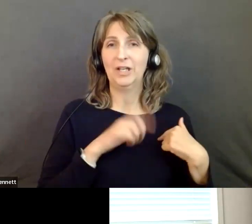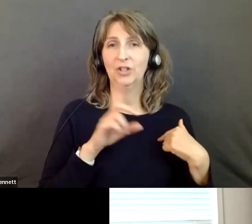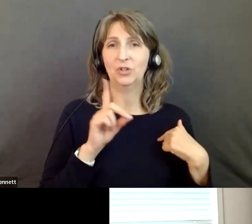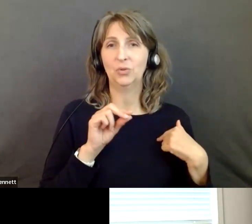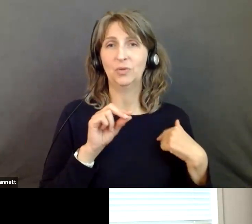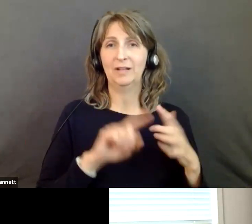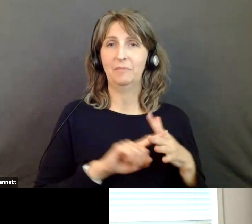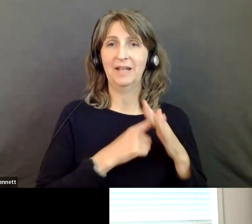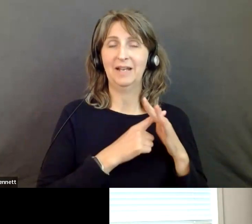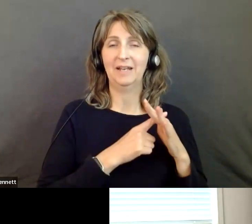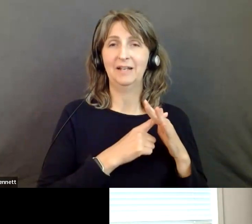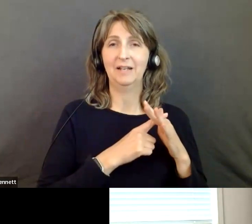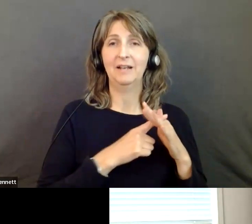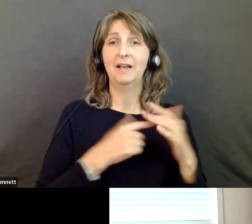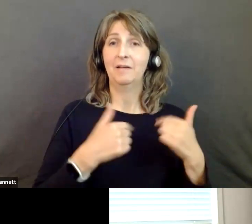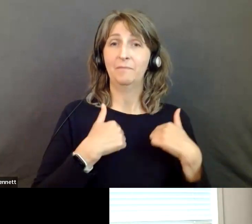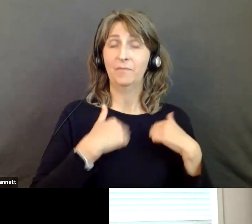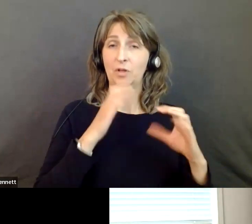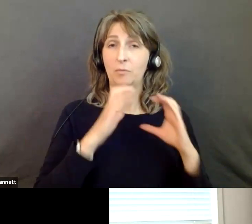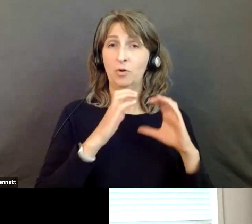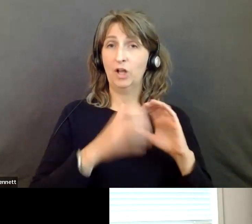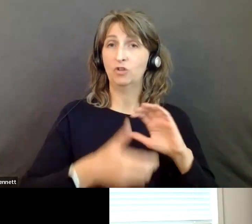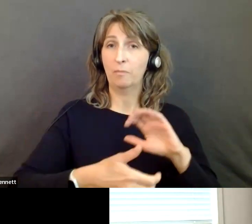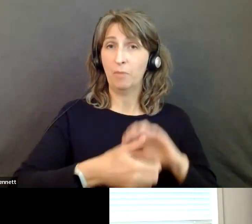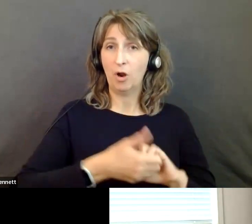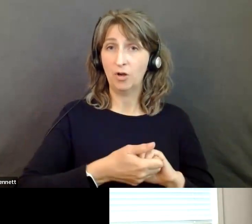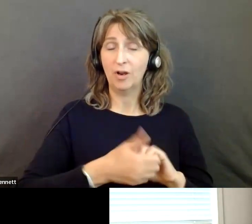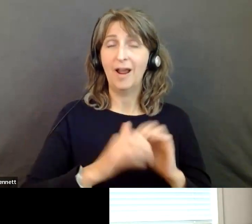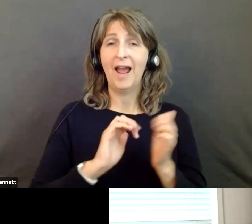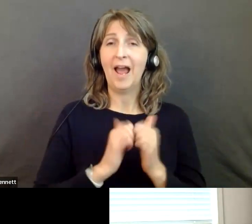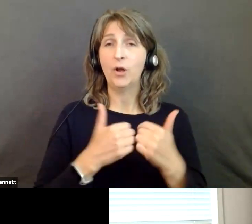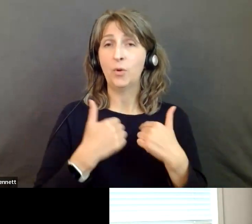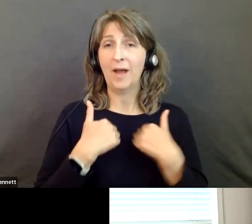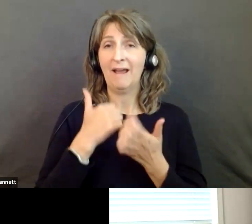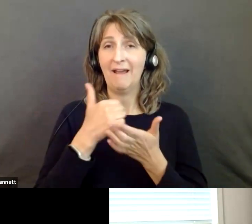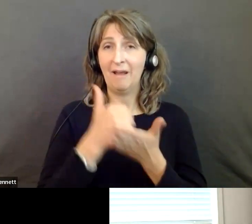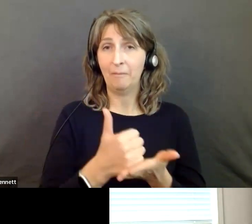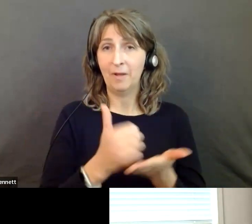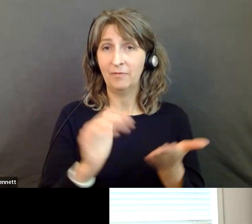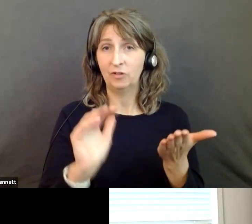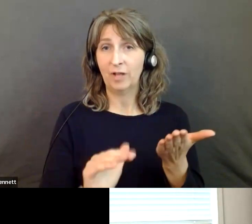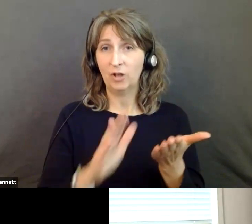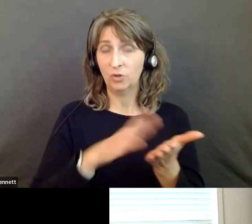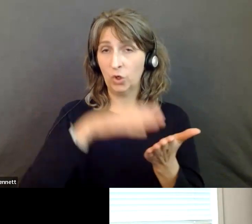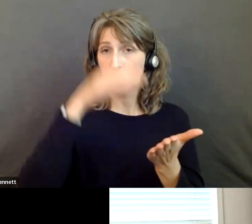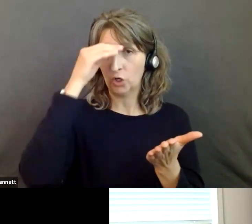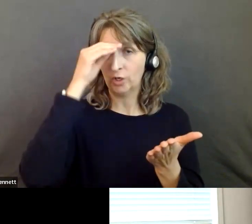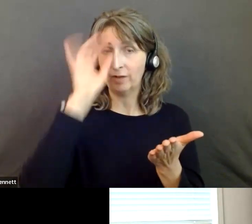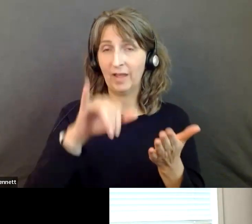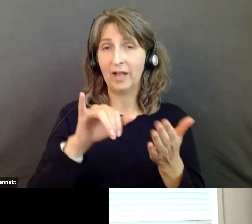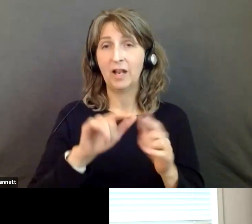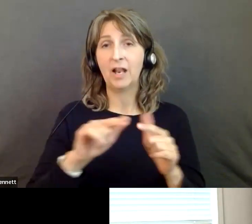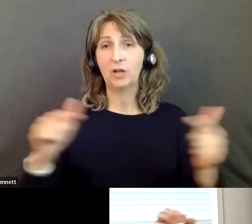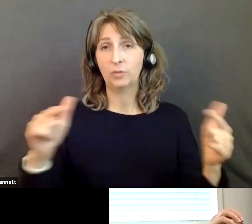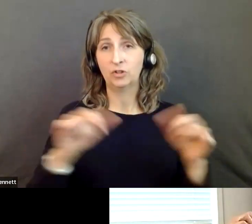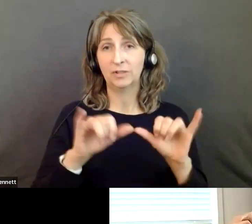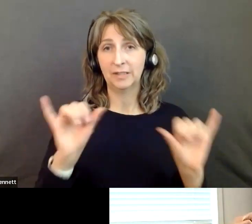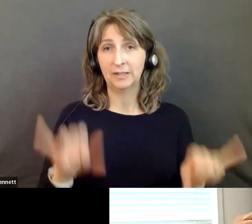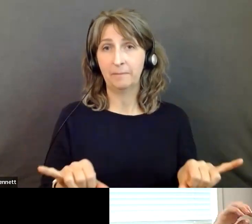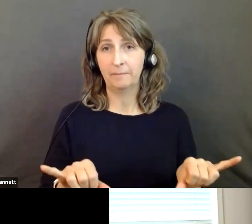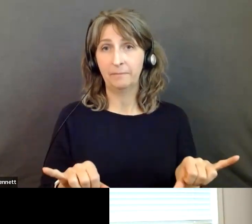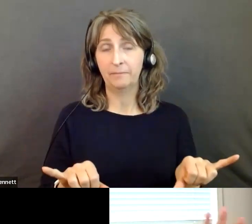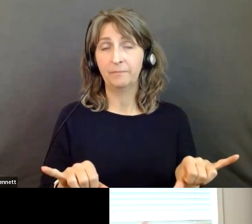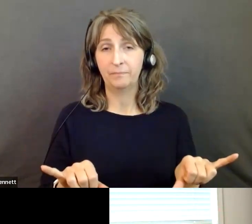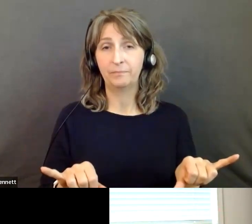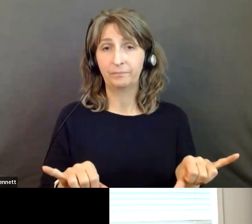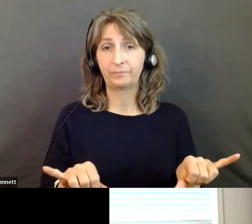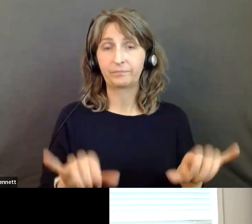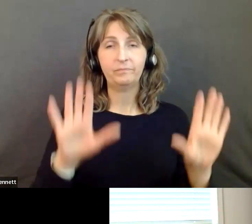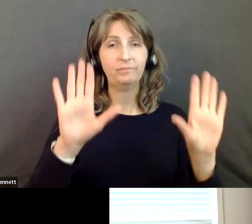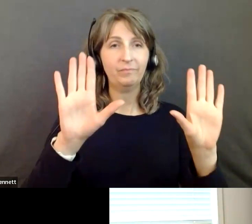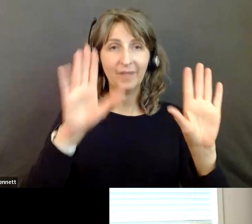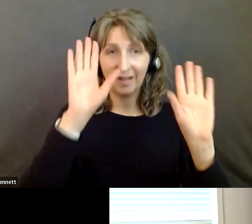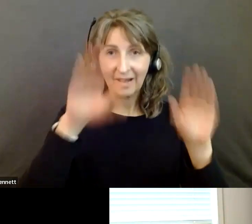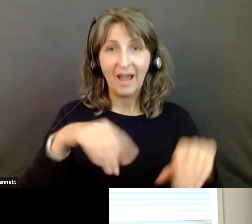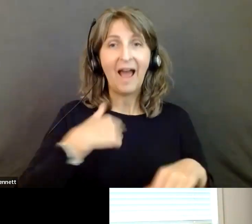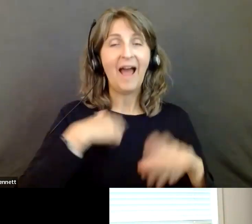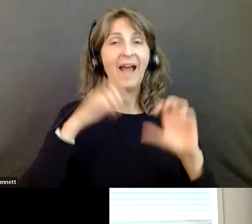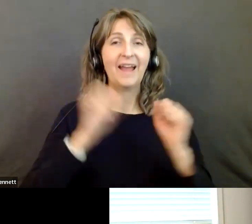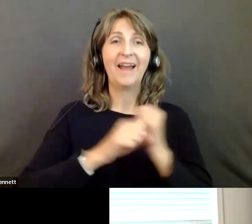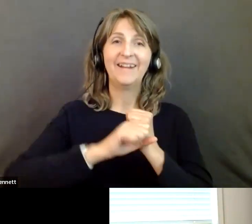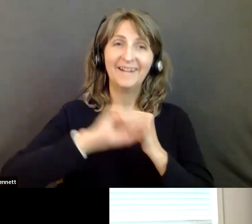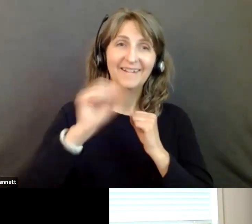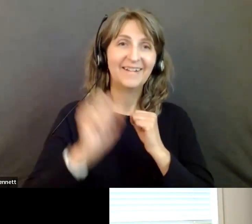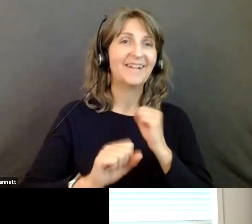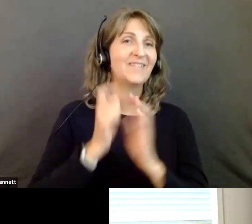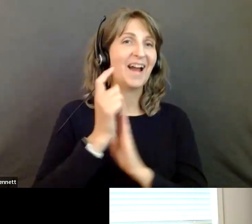It's about what we do as the communication partner. To help that child learn that language. Okay, so, I can talk hours for hours about that whole process.